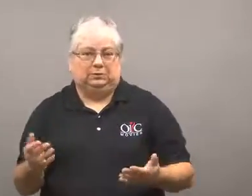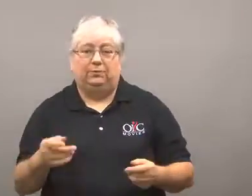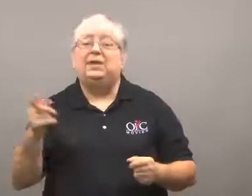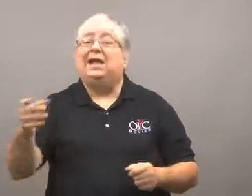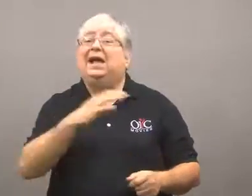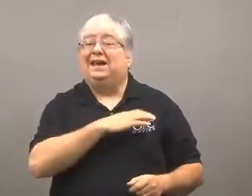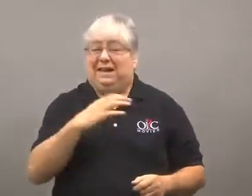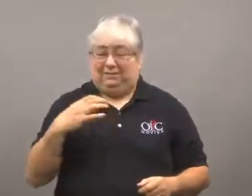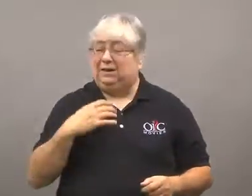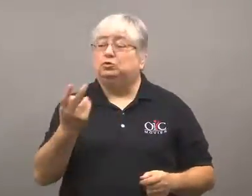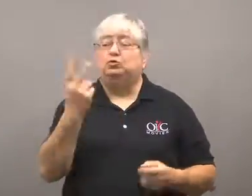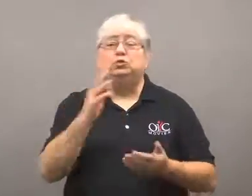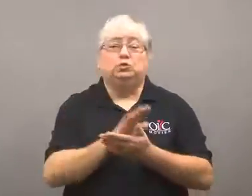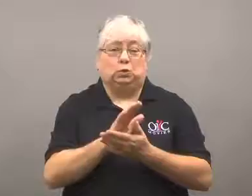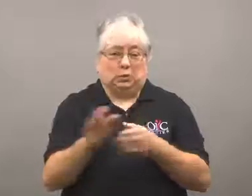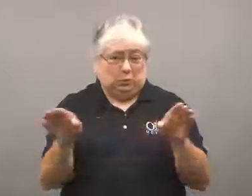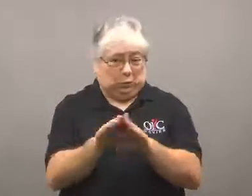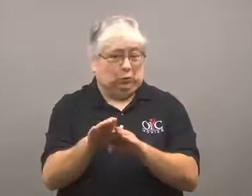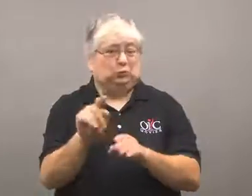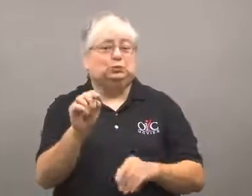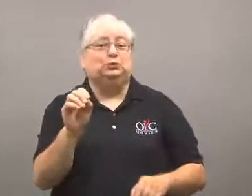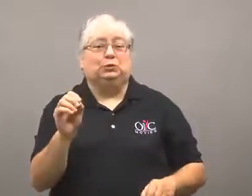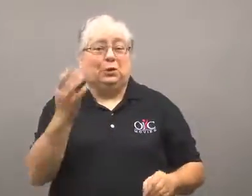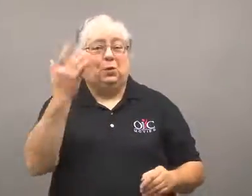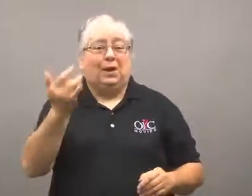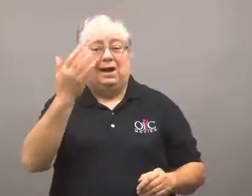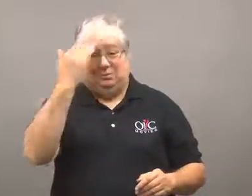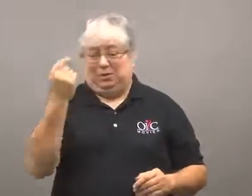Two schools were closed in Cleveland also.